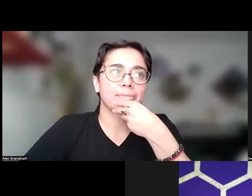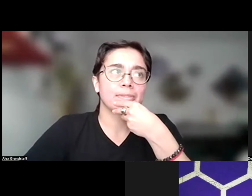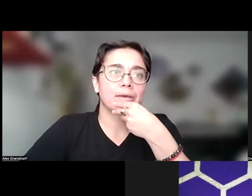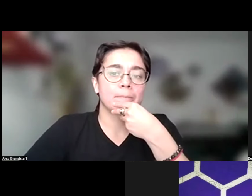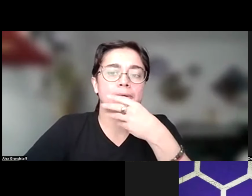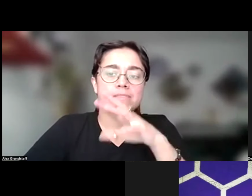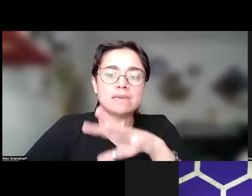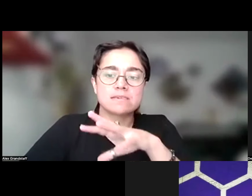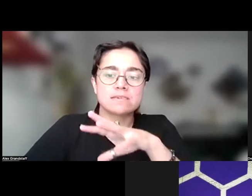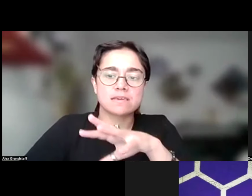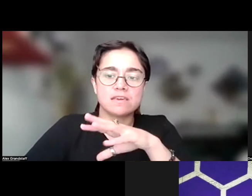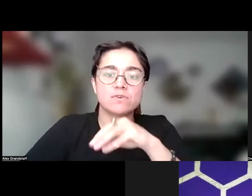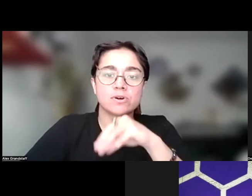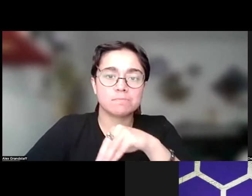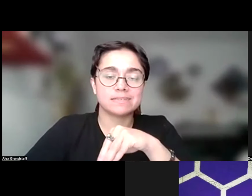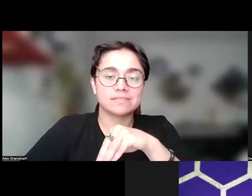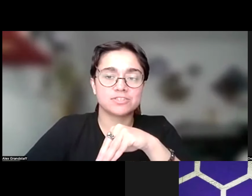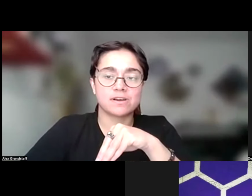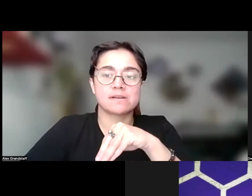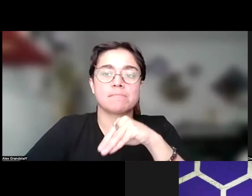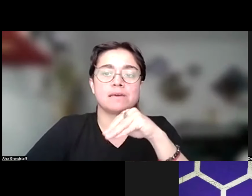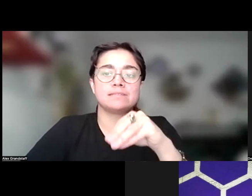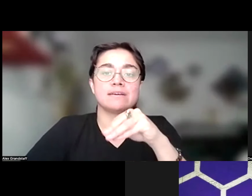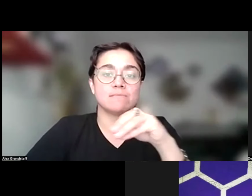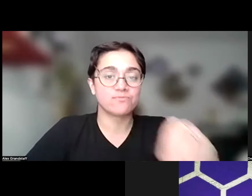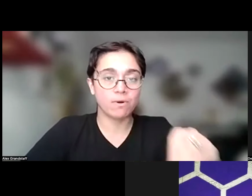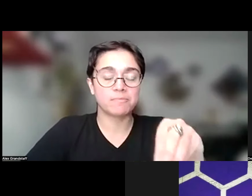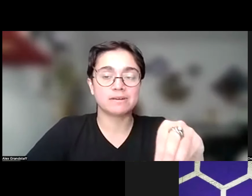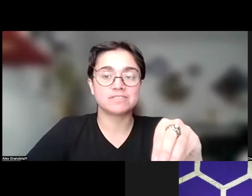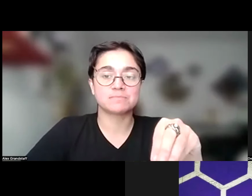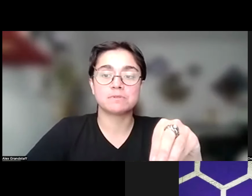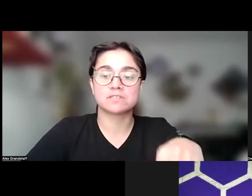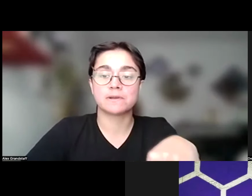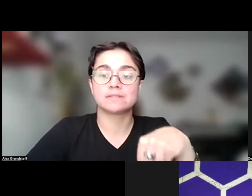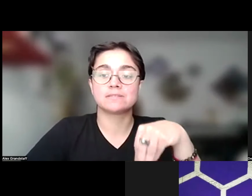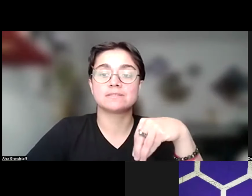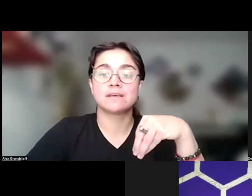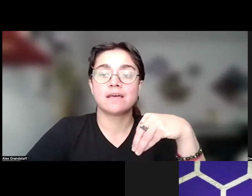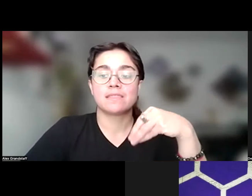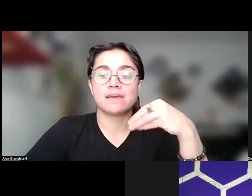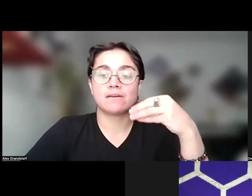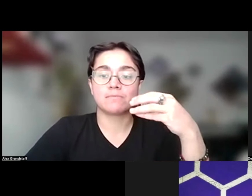interventions. That is a little tougher right now. These can give you a good place to start